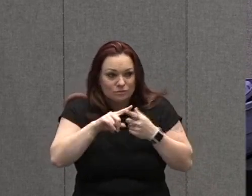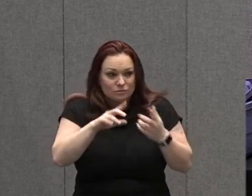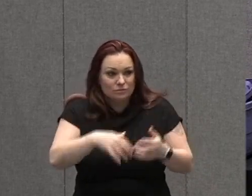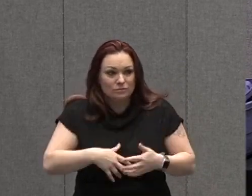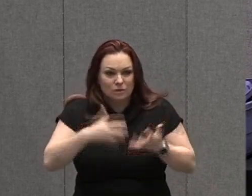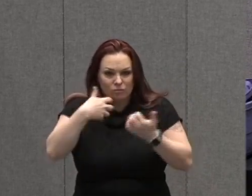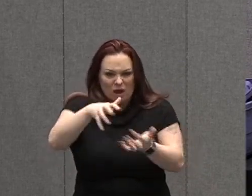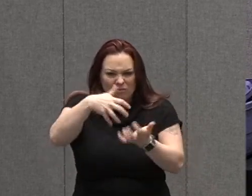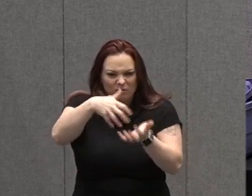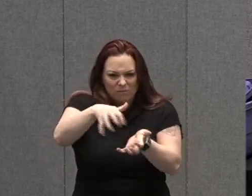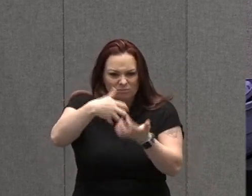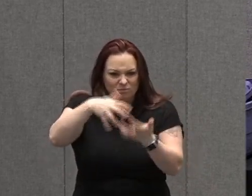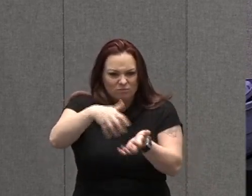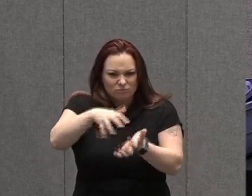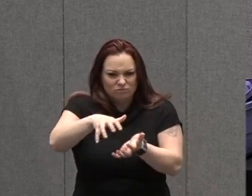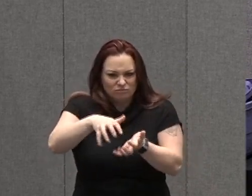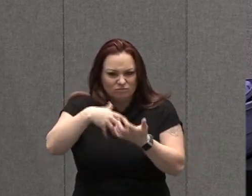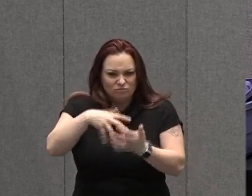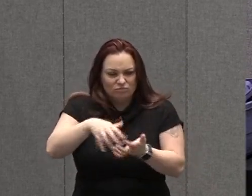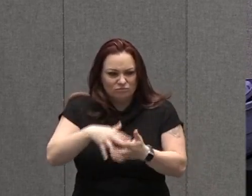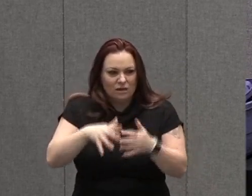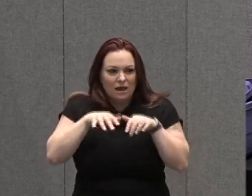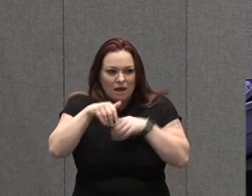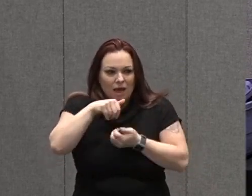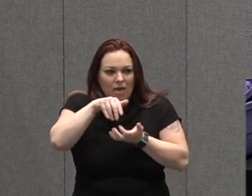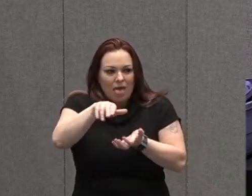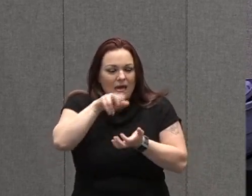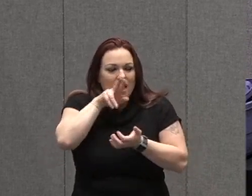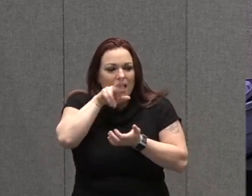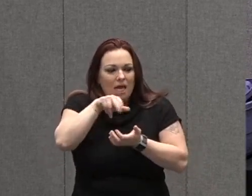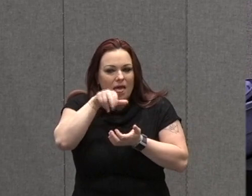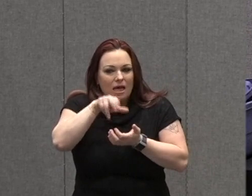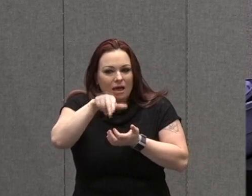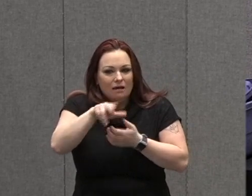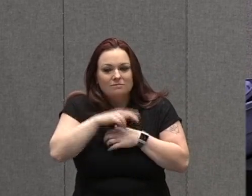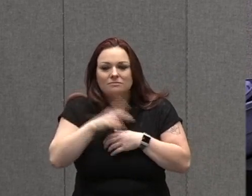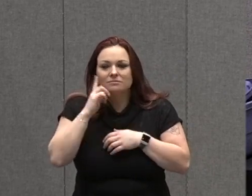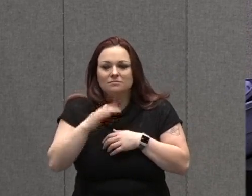yip yip yip yip arf arf arf wooooooo wooooooo